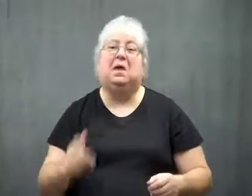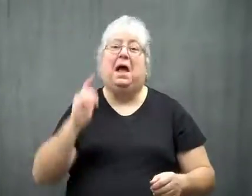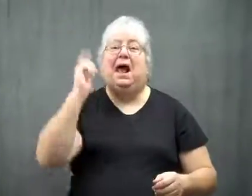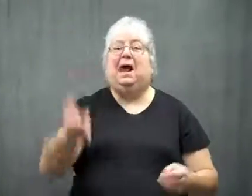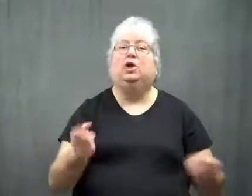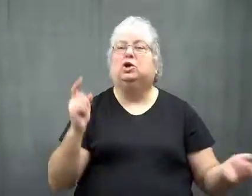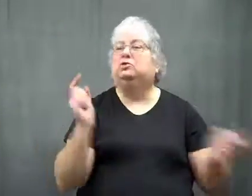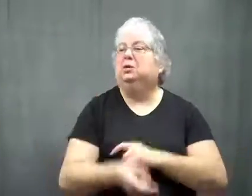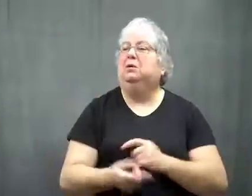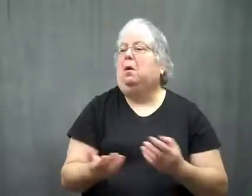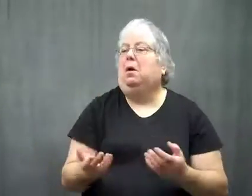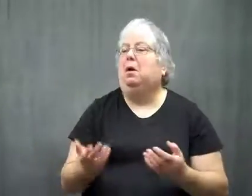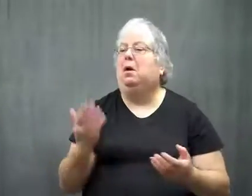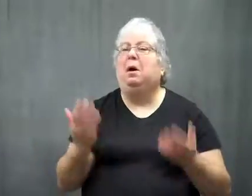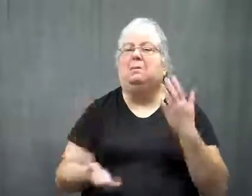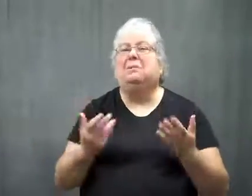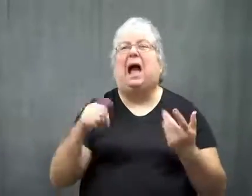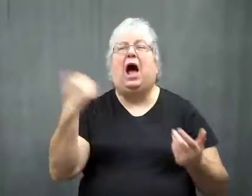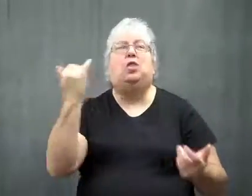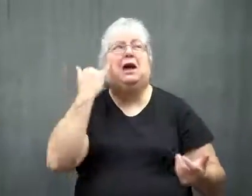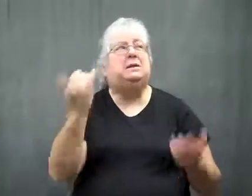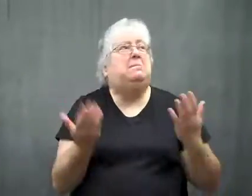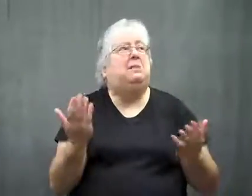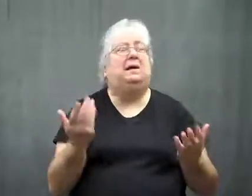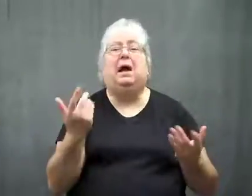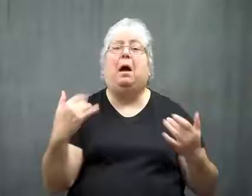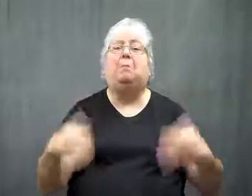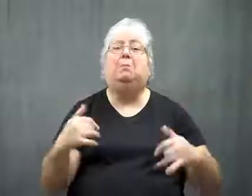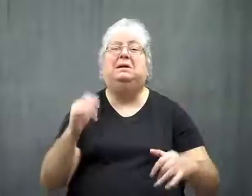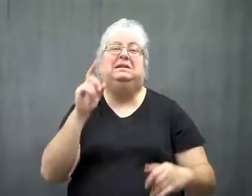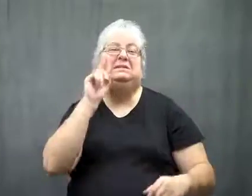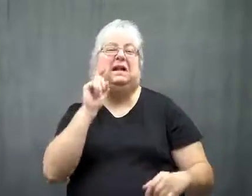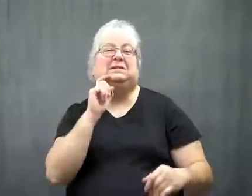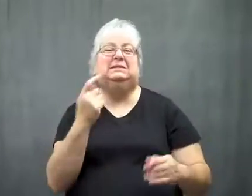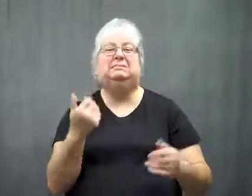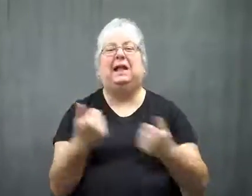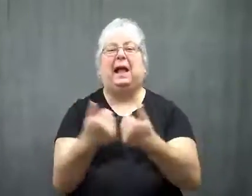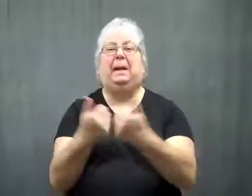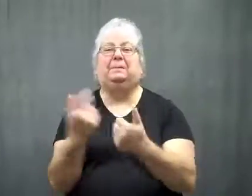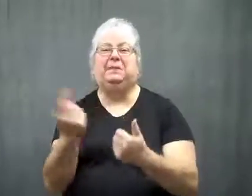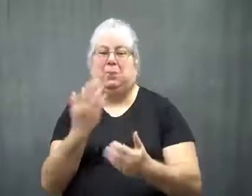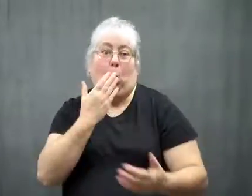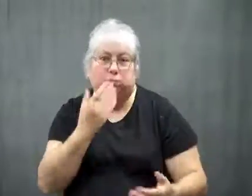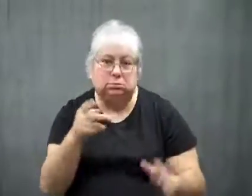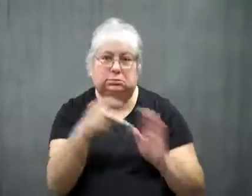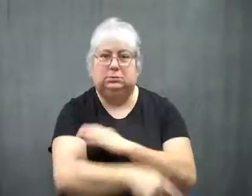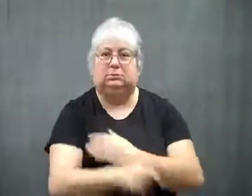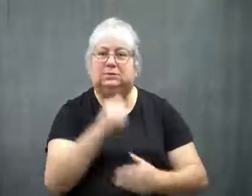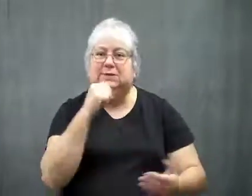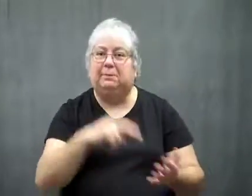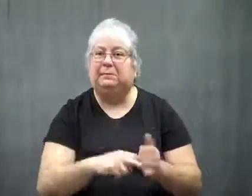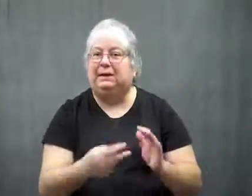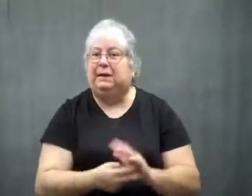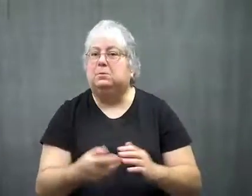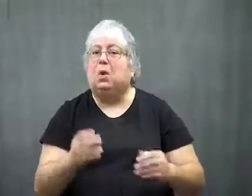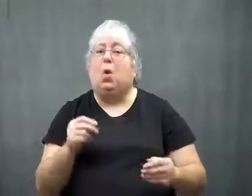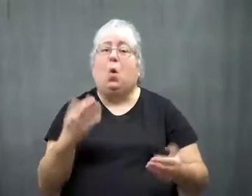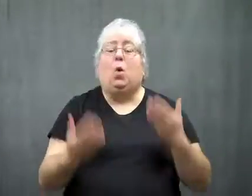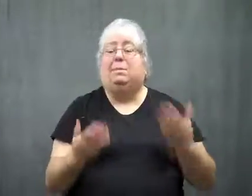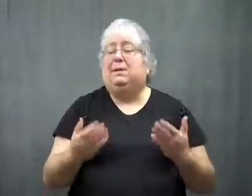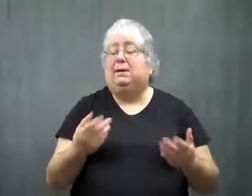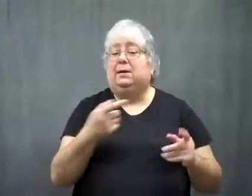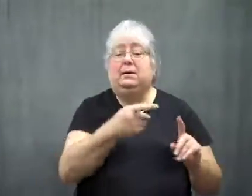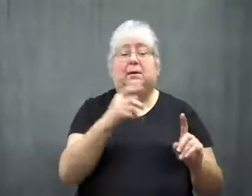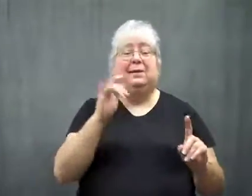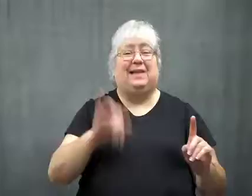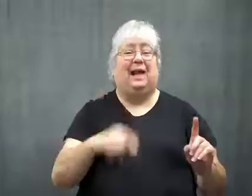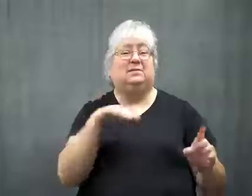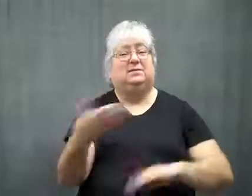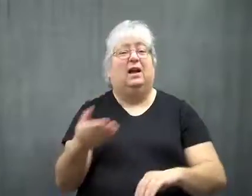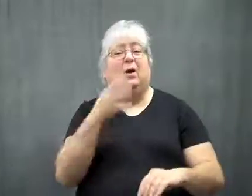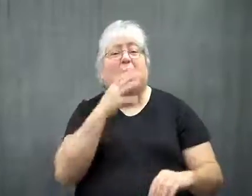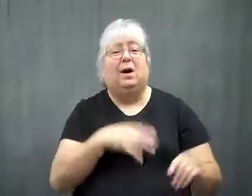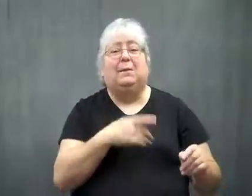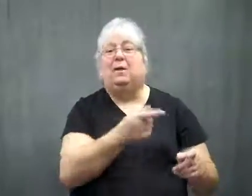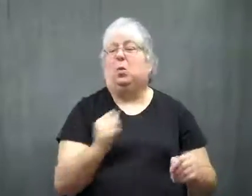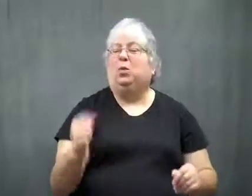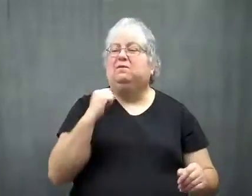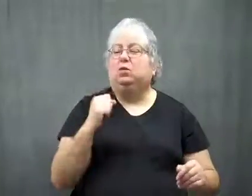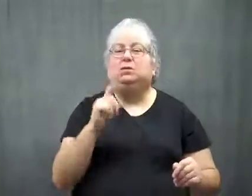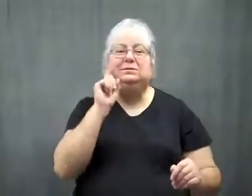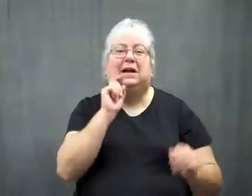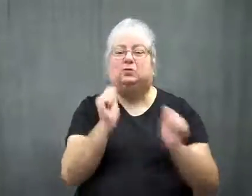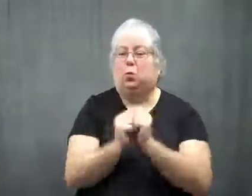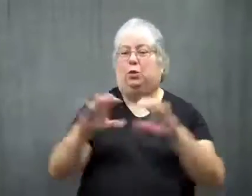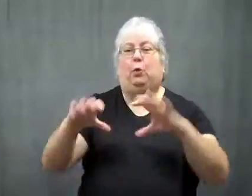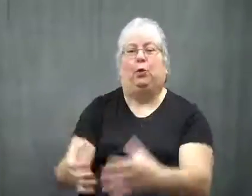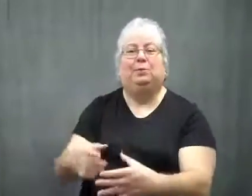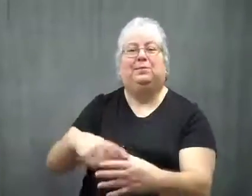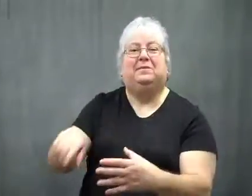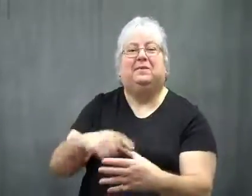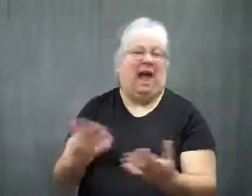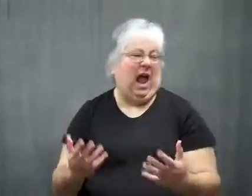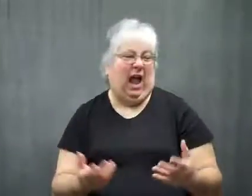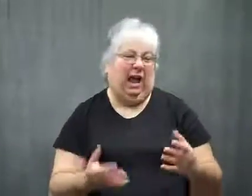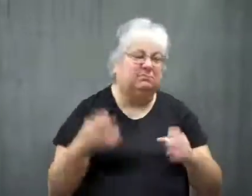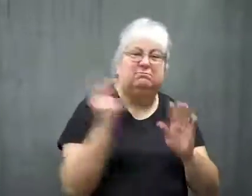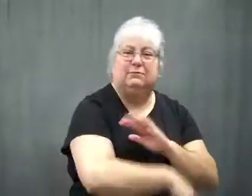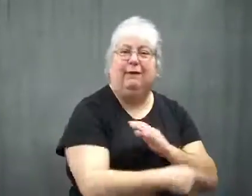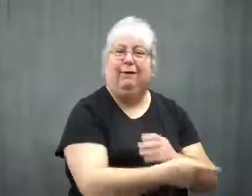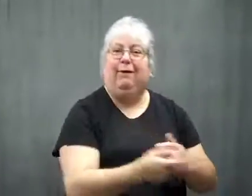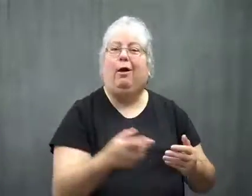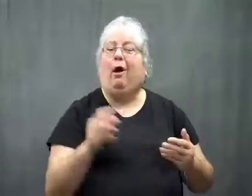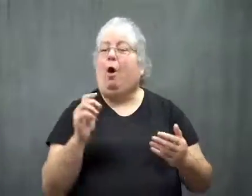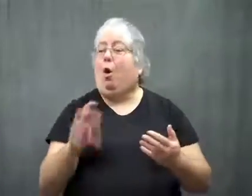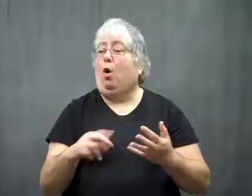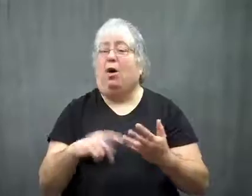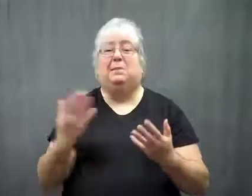He then came up with another scenario where she was accidentally killed in a sex game.